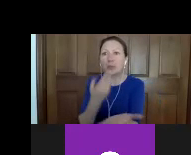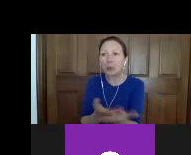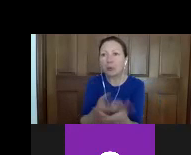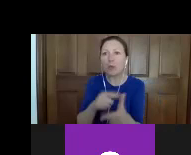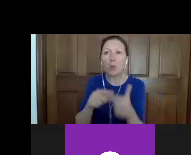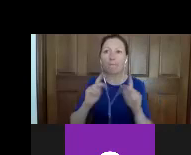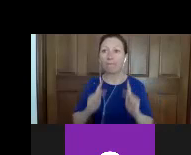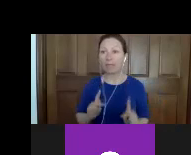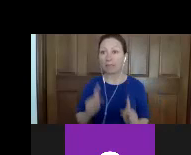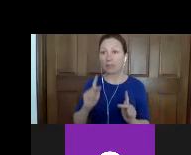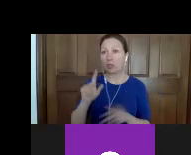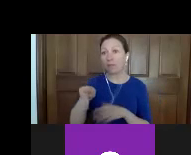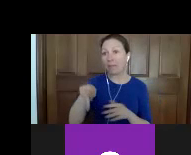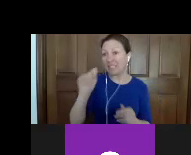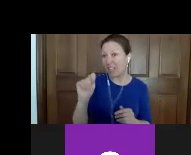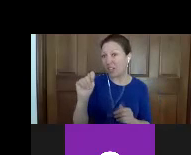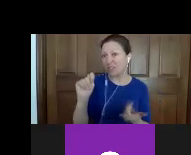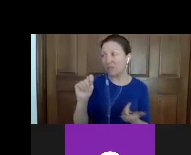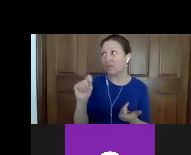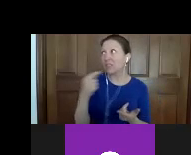that you do, indeed, need the accommodation.